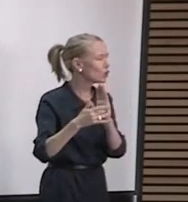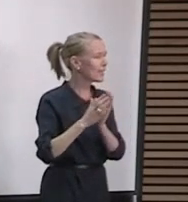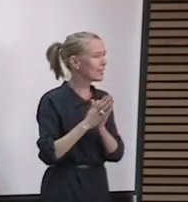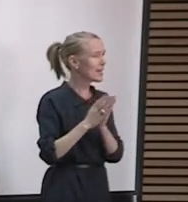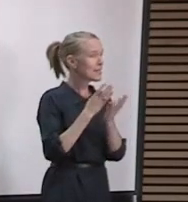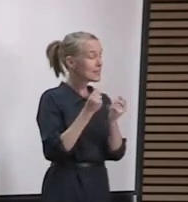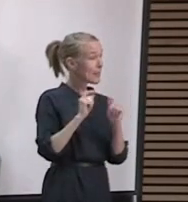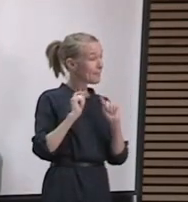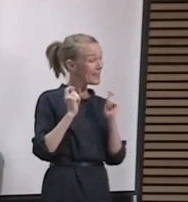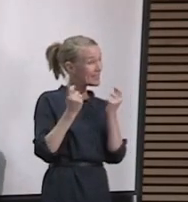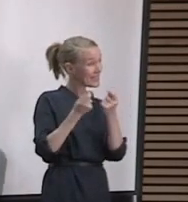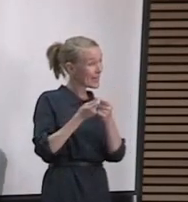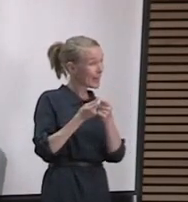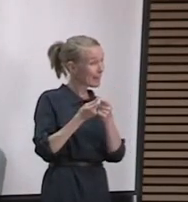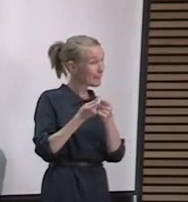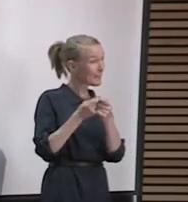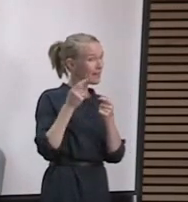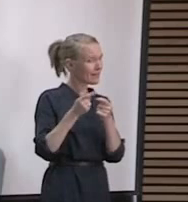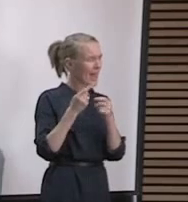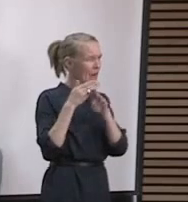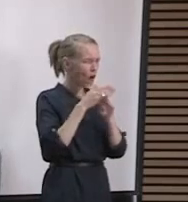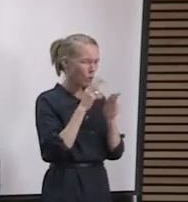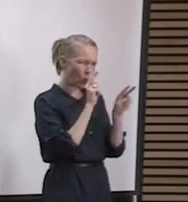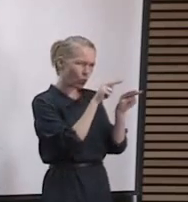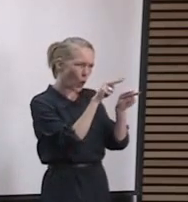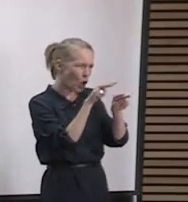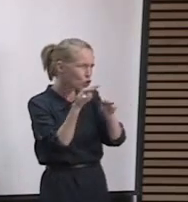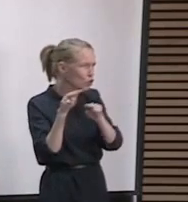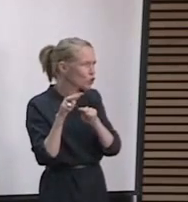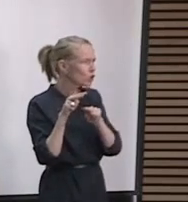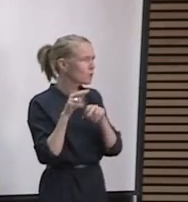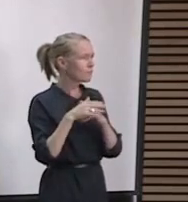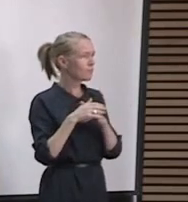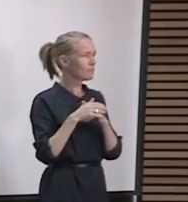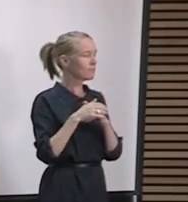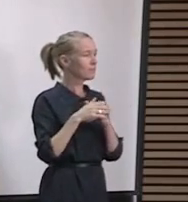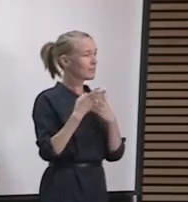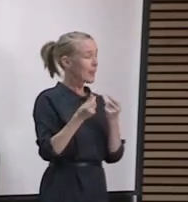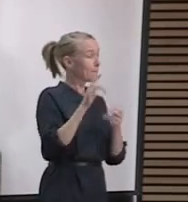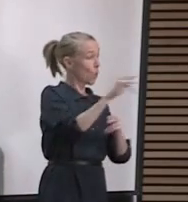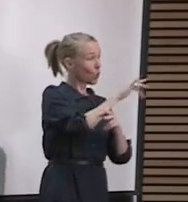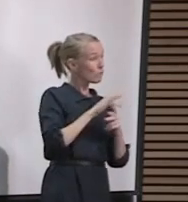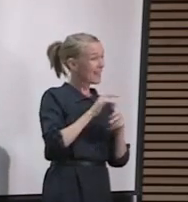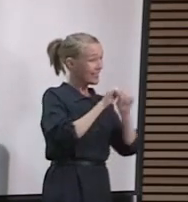technological solutions. They have teams that work very hard for example where they're not